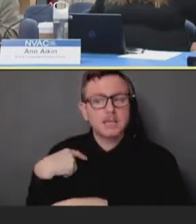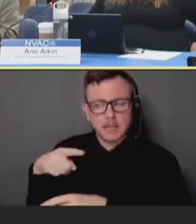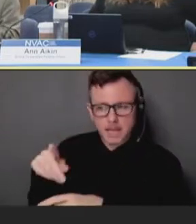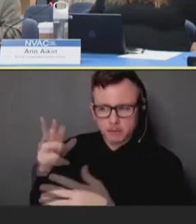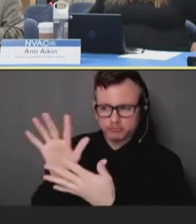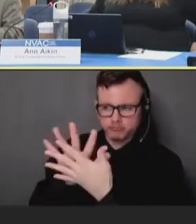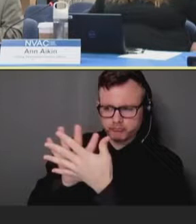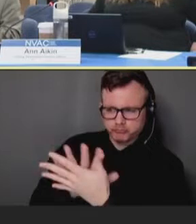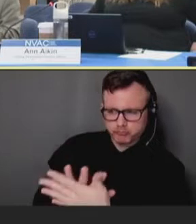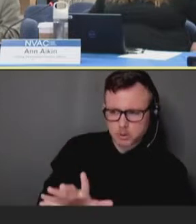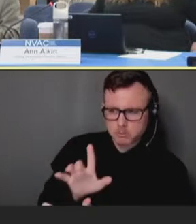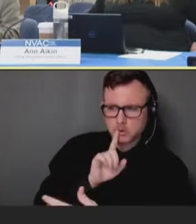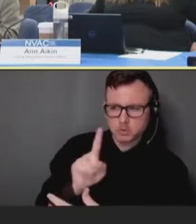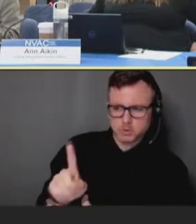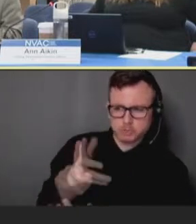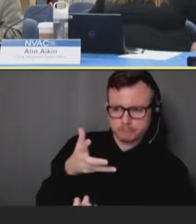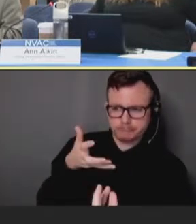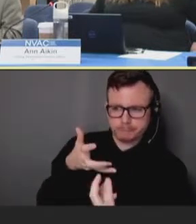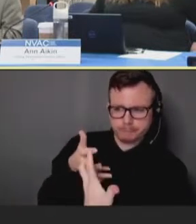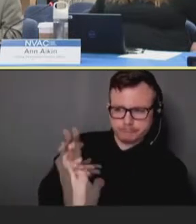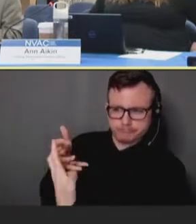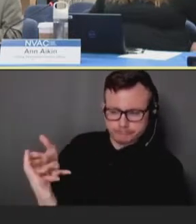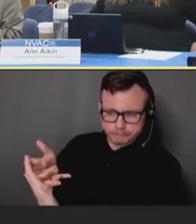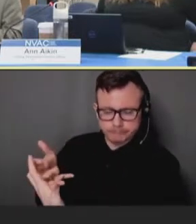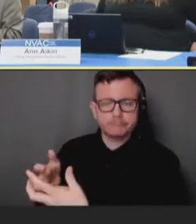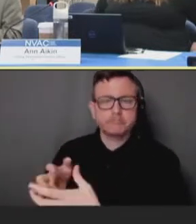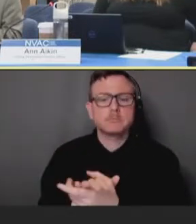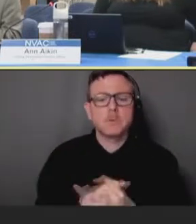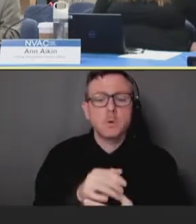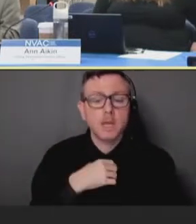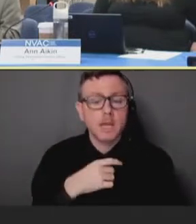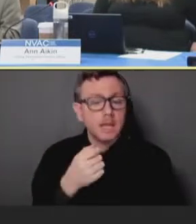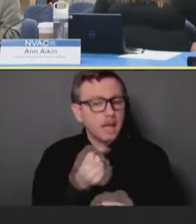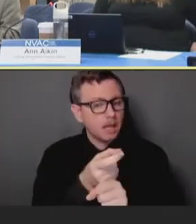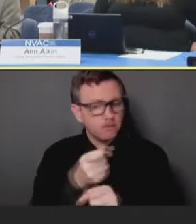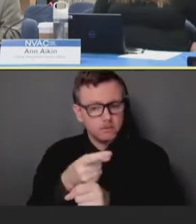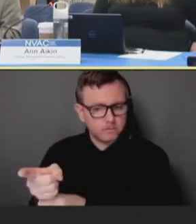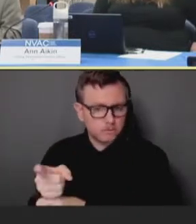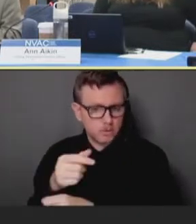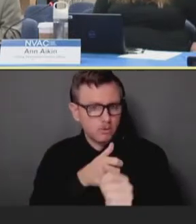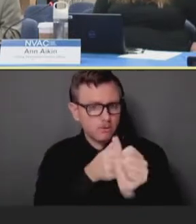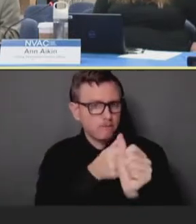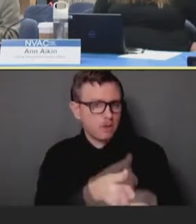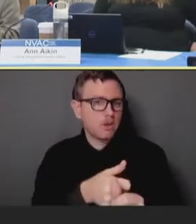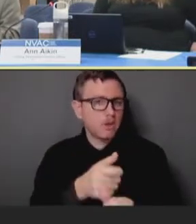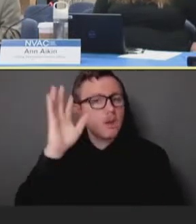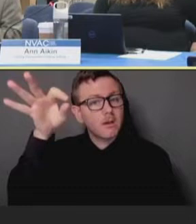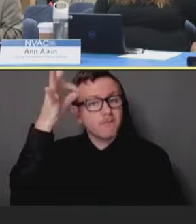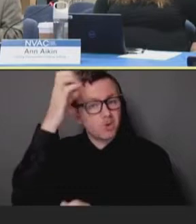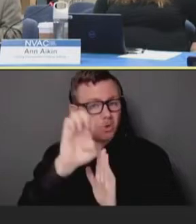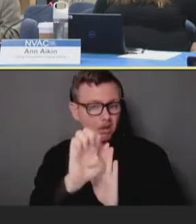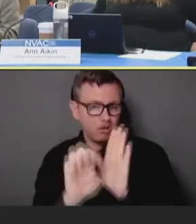We do this each year to ensure that everyone complies with federal ethics law.